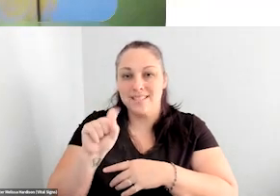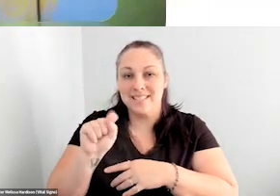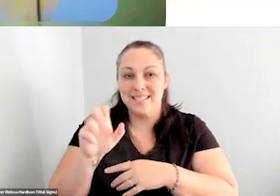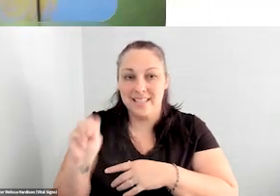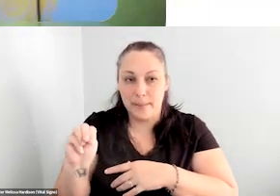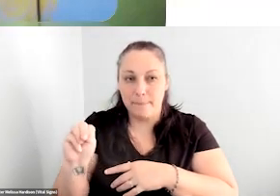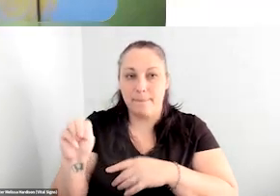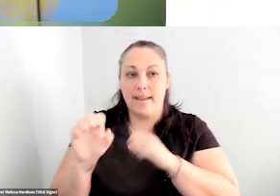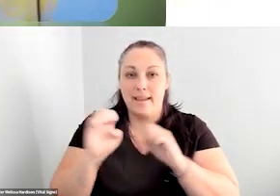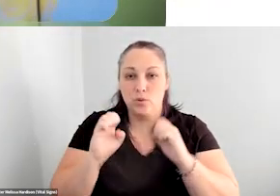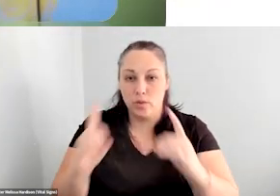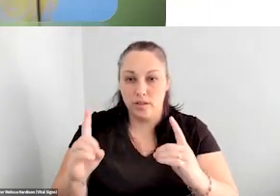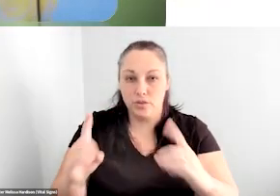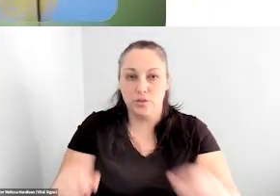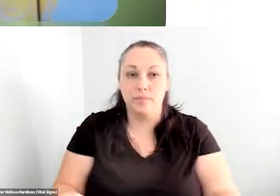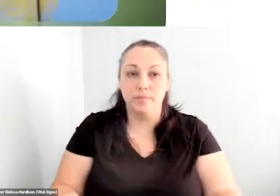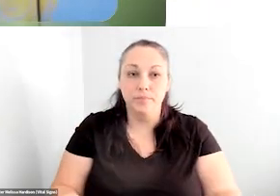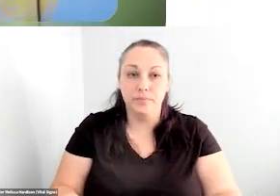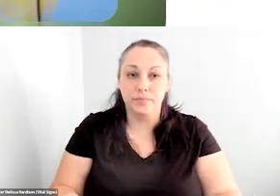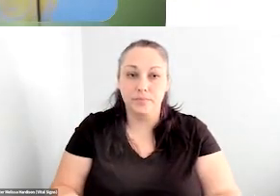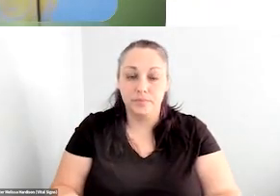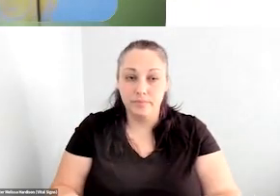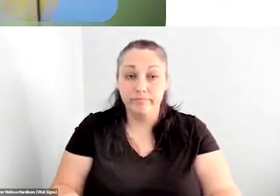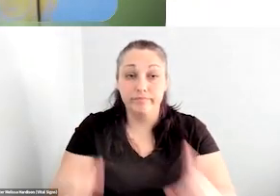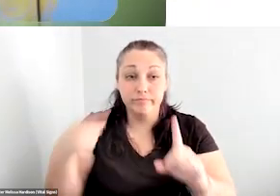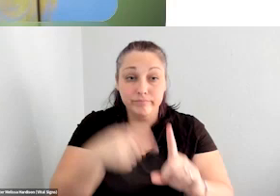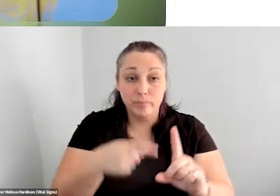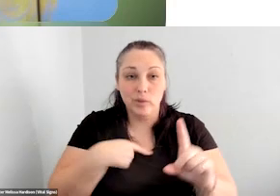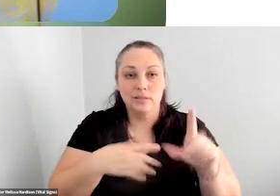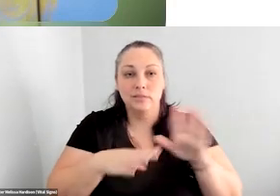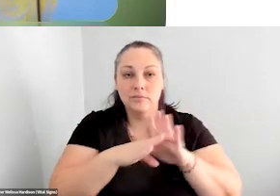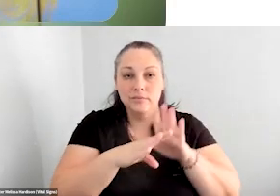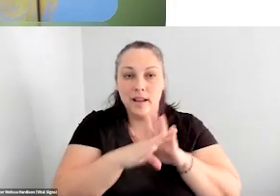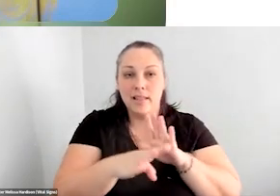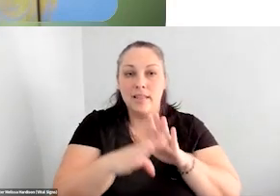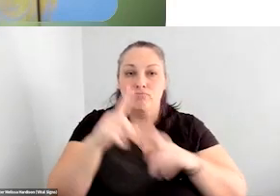and ensure the contributions of individuals underrepresented and underserved